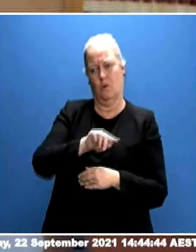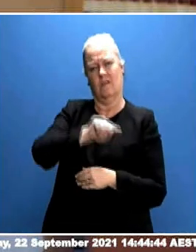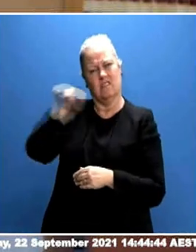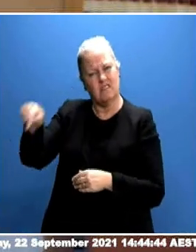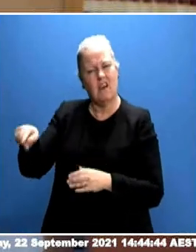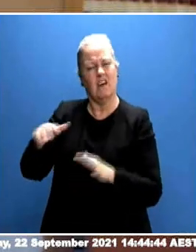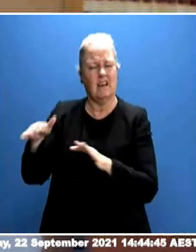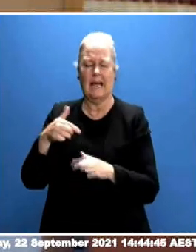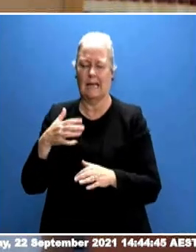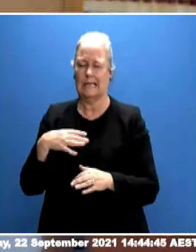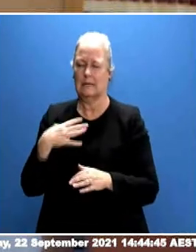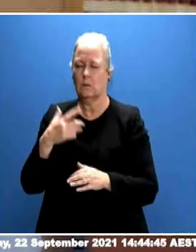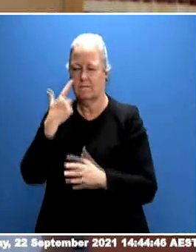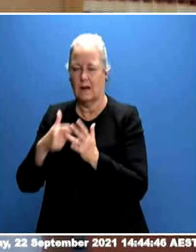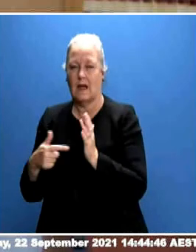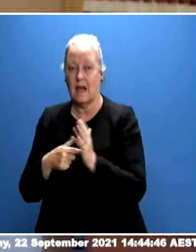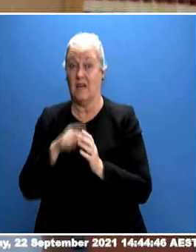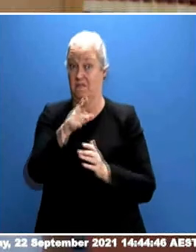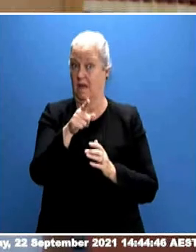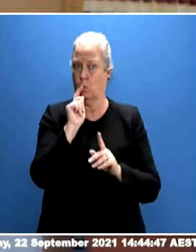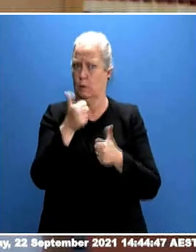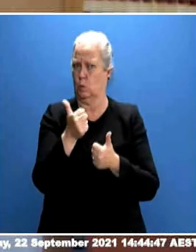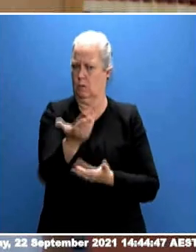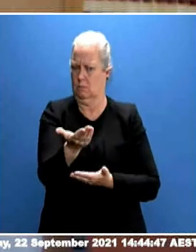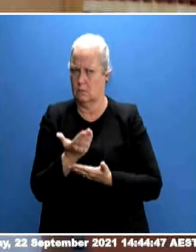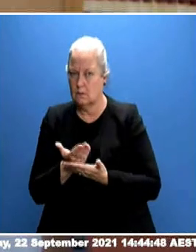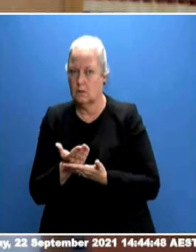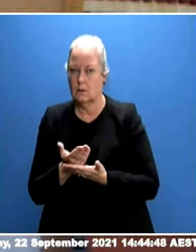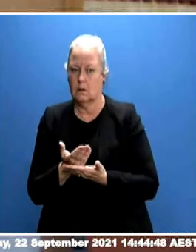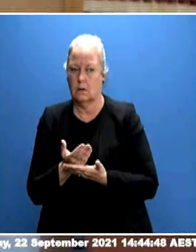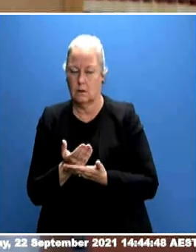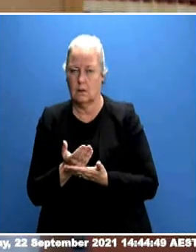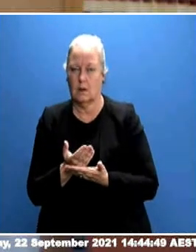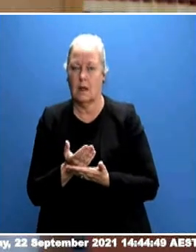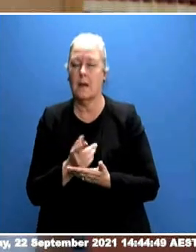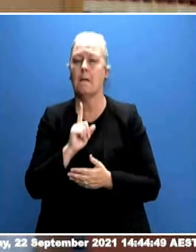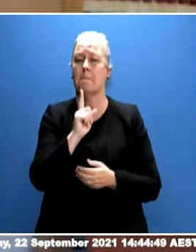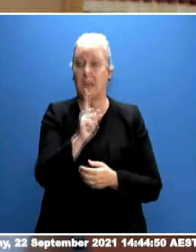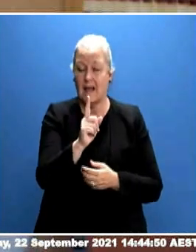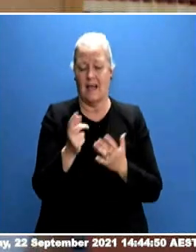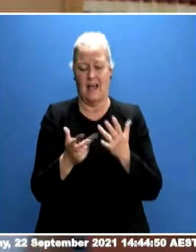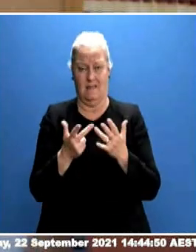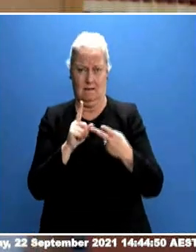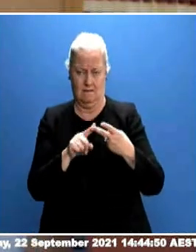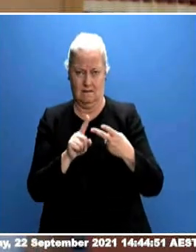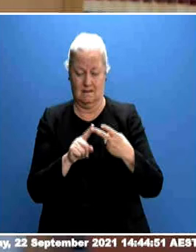It would be beneficial to have that, but also whether children who did